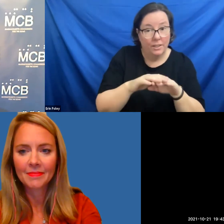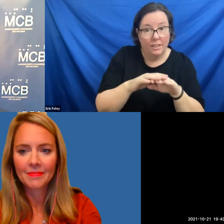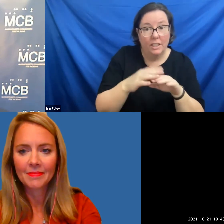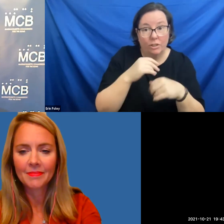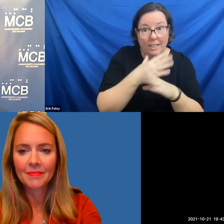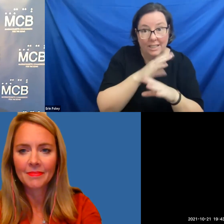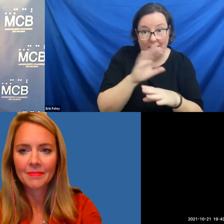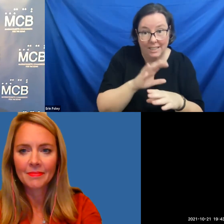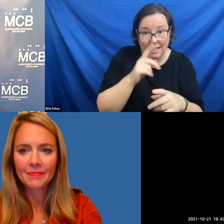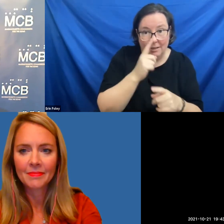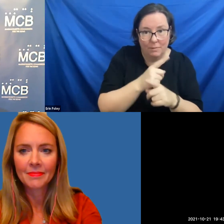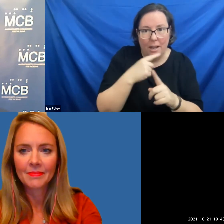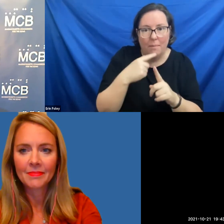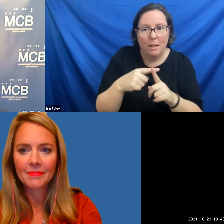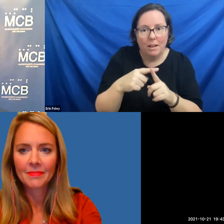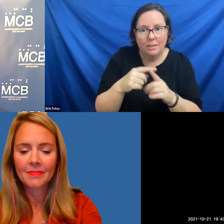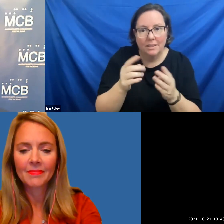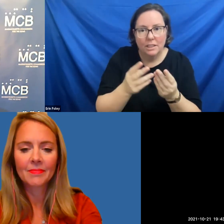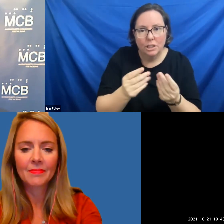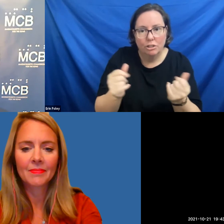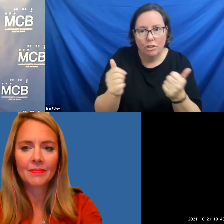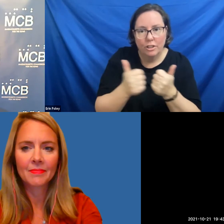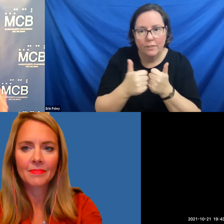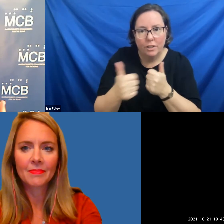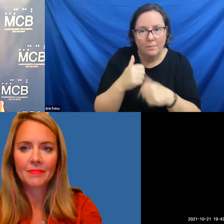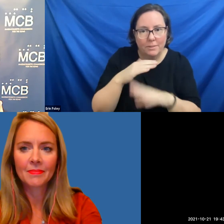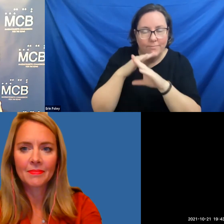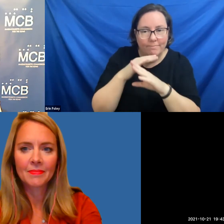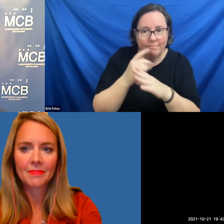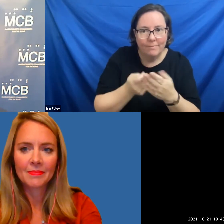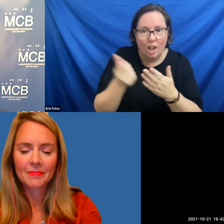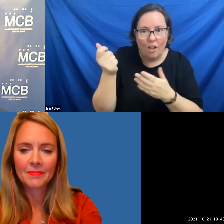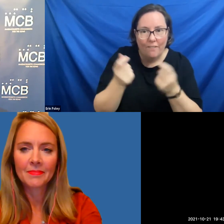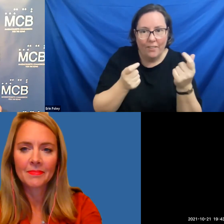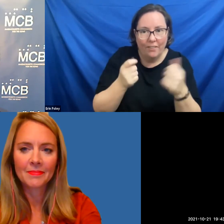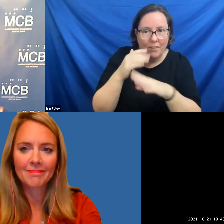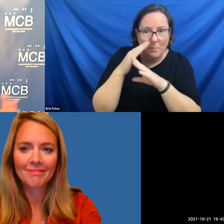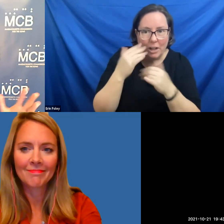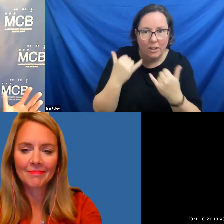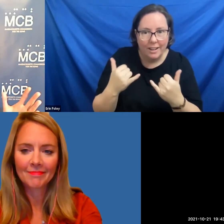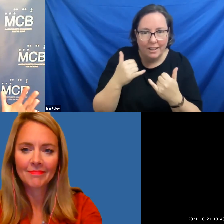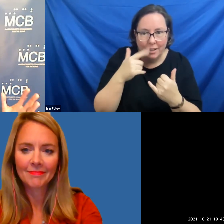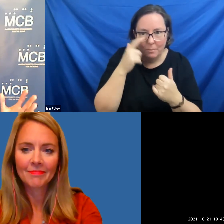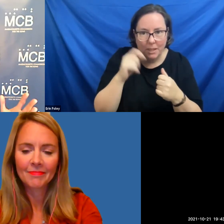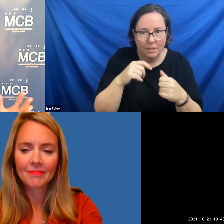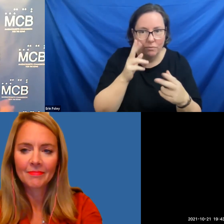They've ameliorated and in some times even eliminated transportation barriers that have historically been there.